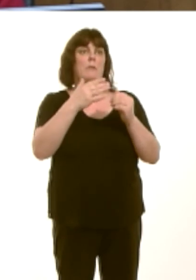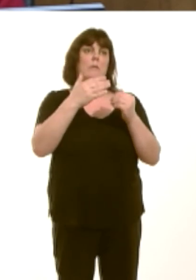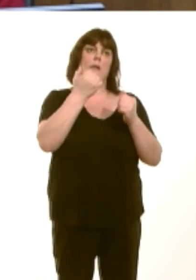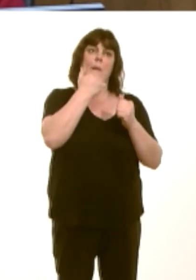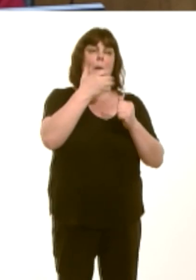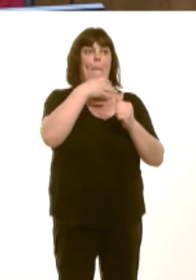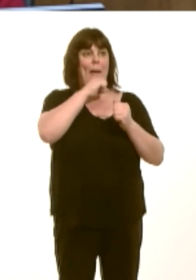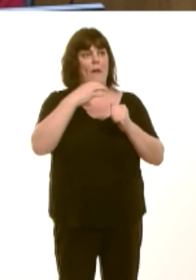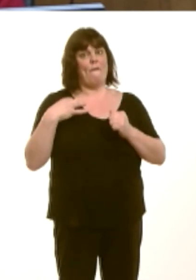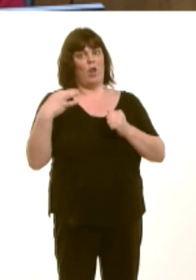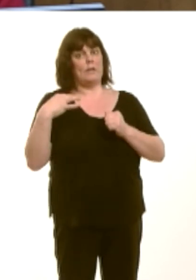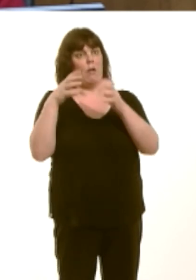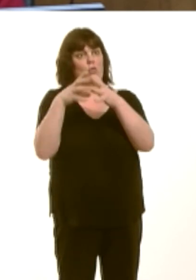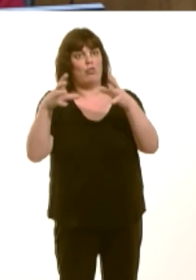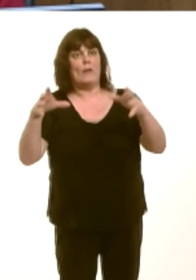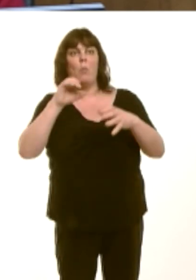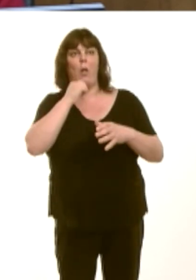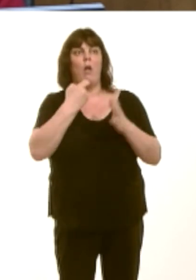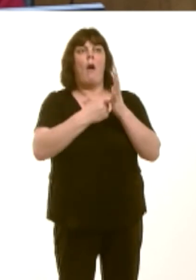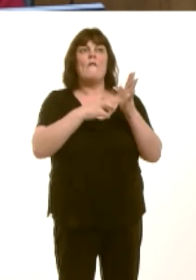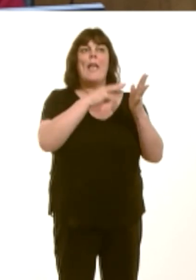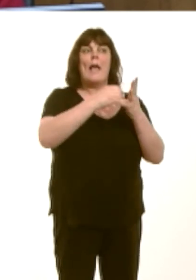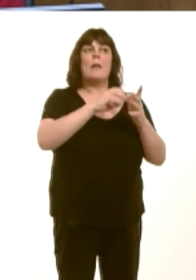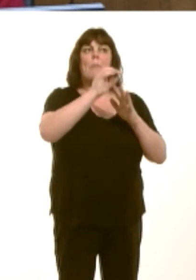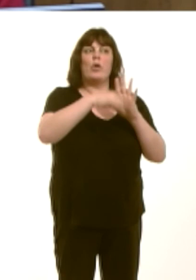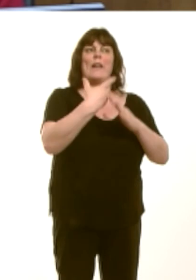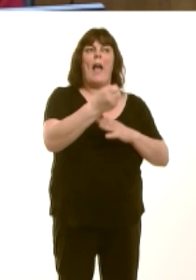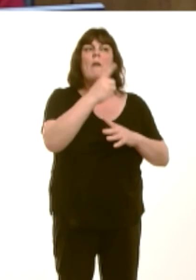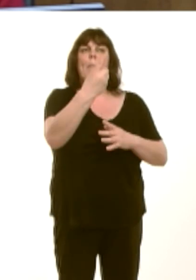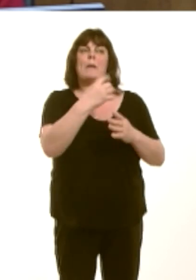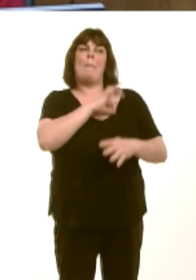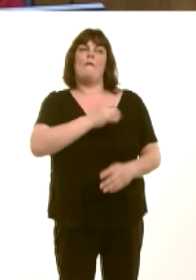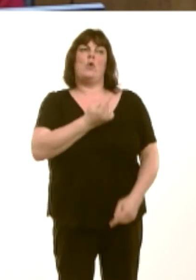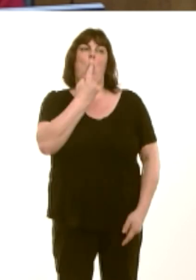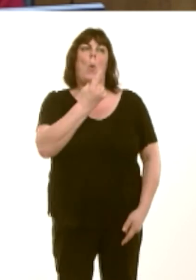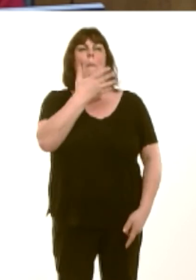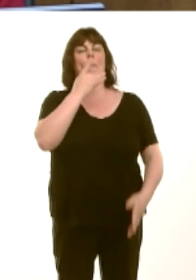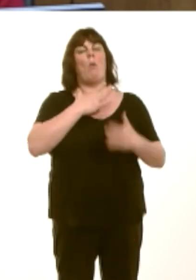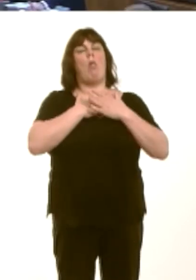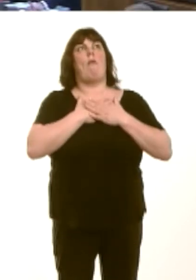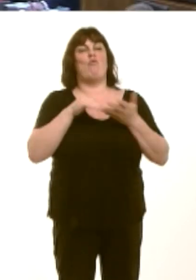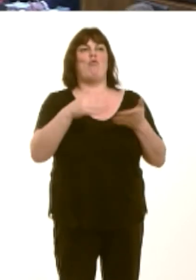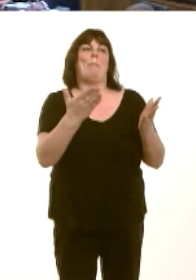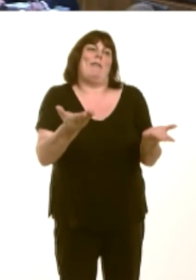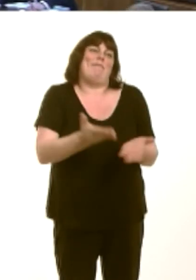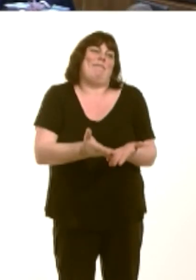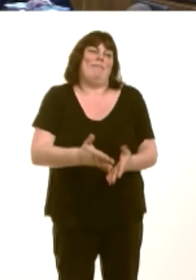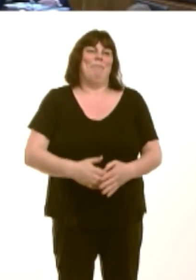So, the RVS already have a scheme in place, although I suspect you have to be a rugby fan to benefit the greatest from it. Y Llywydd / The Presiding Officer: Thank you, First Minister.